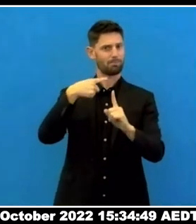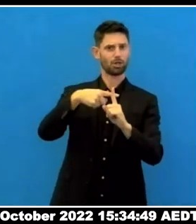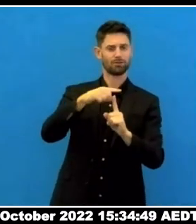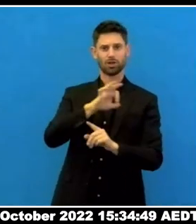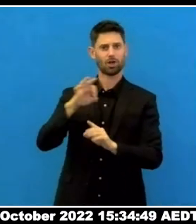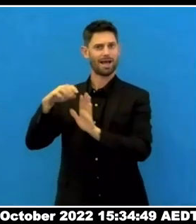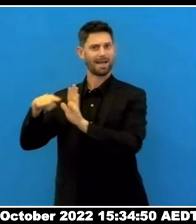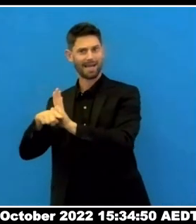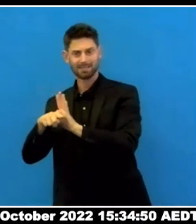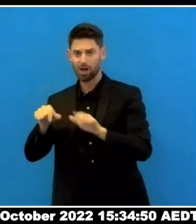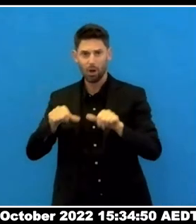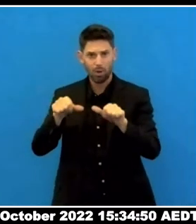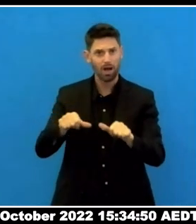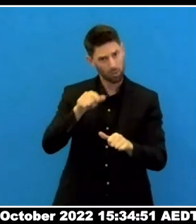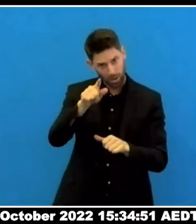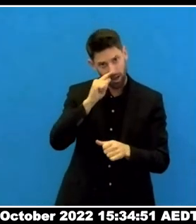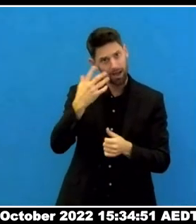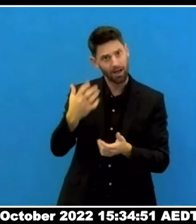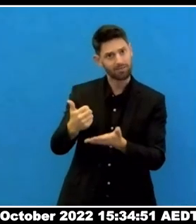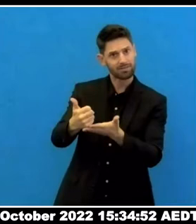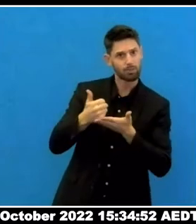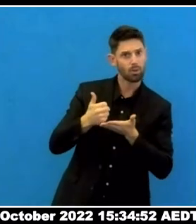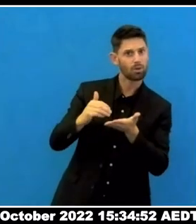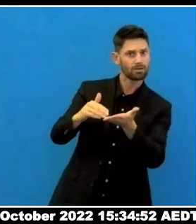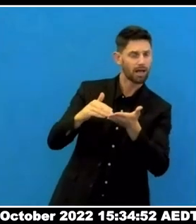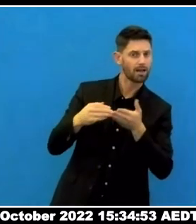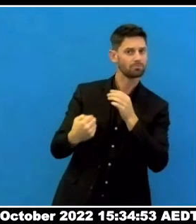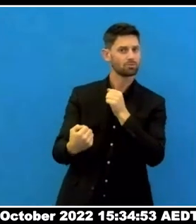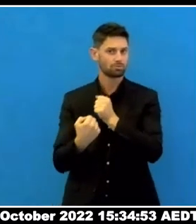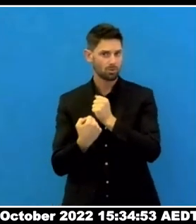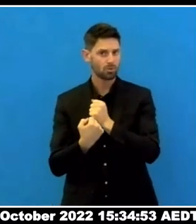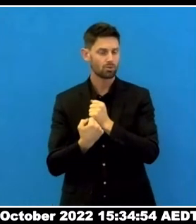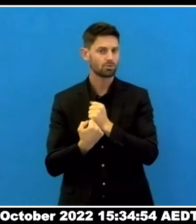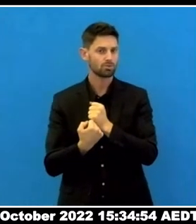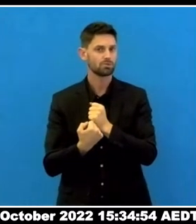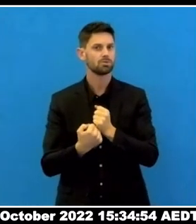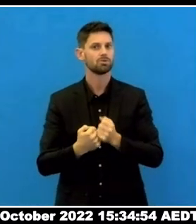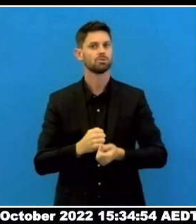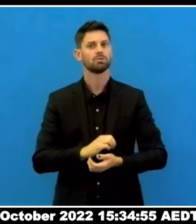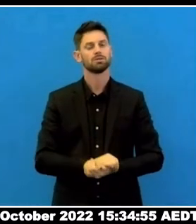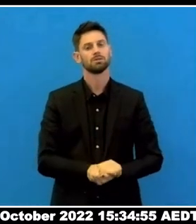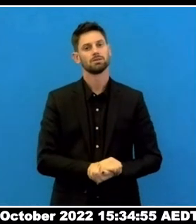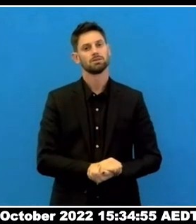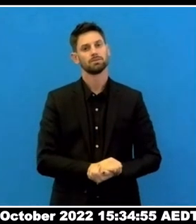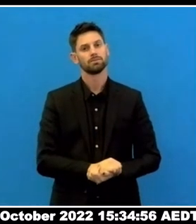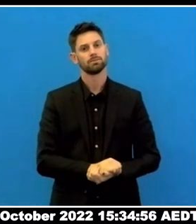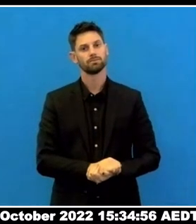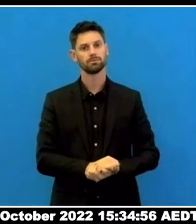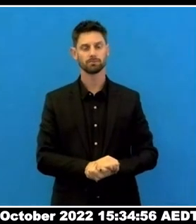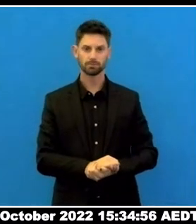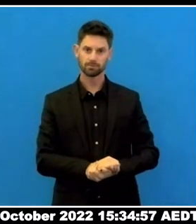With accessing to mental health, problem is less help is available